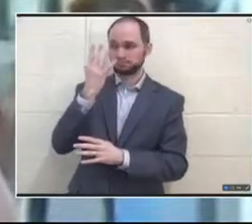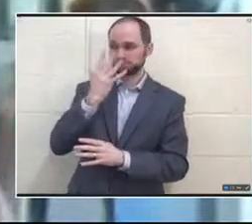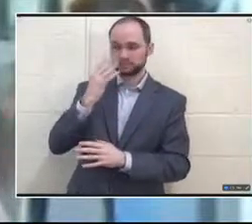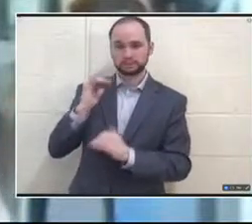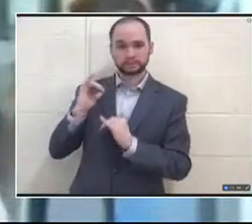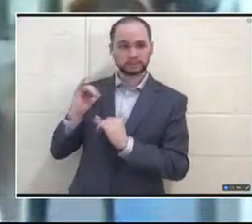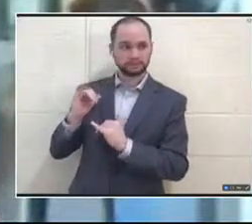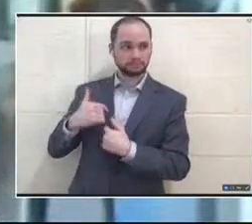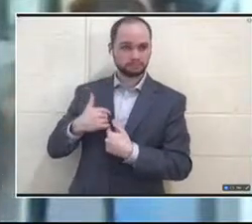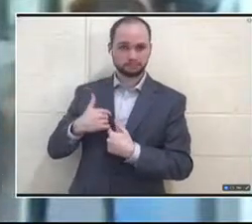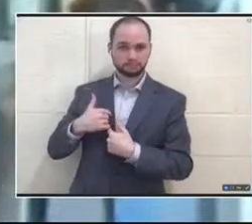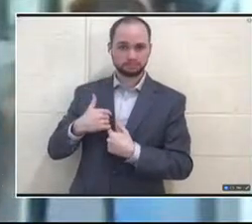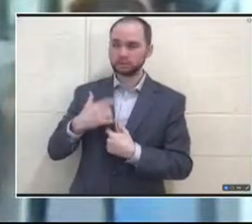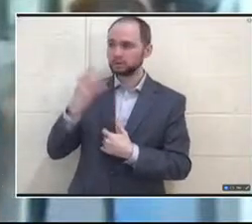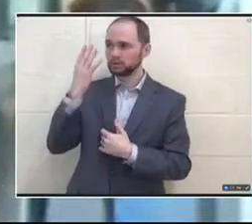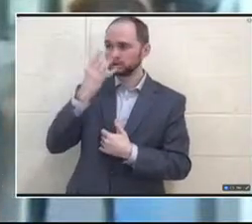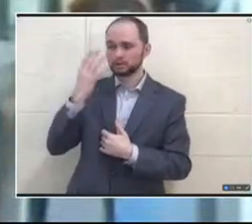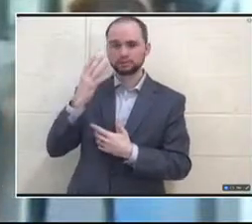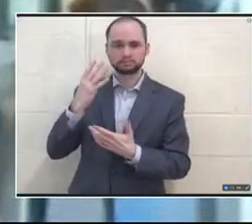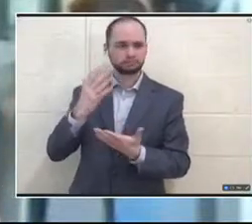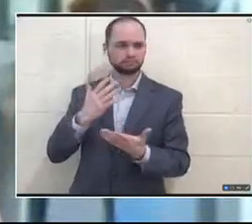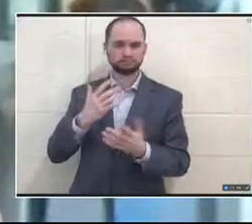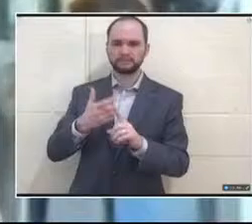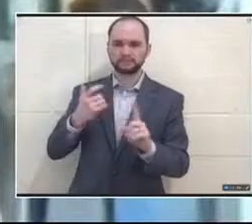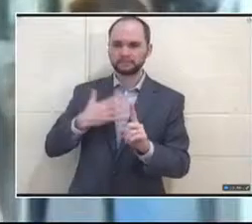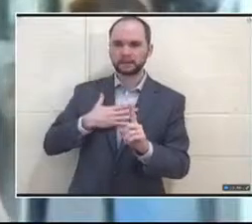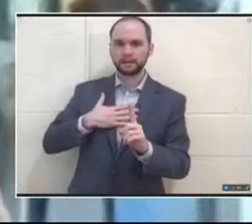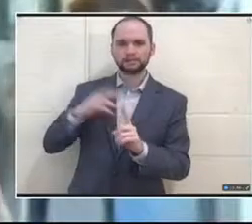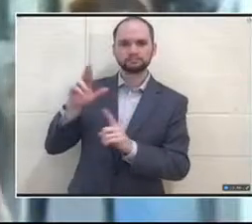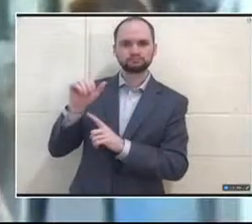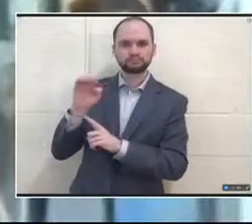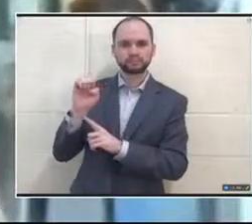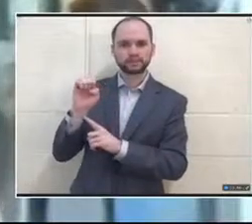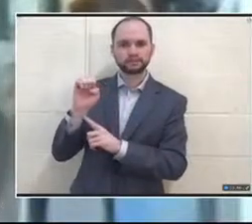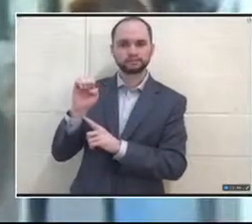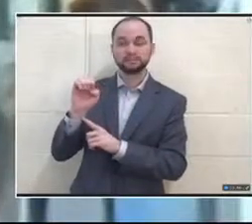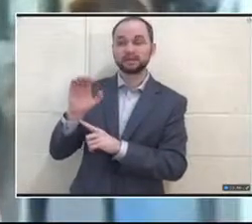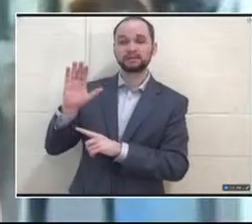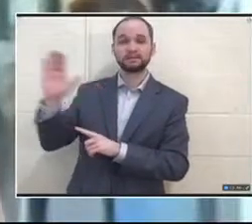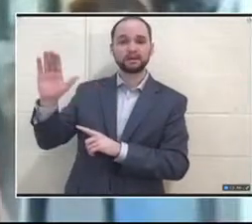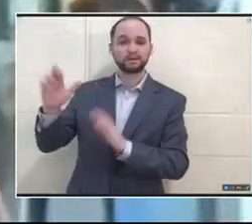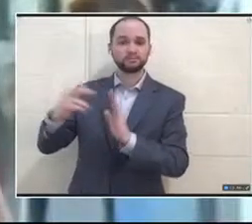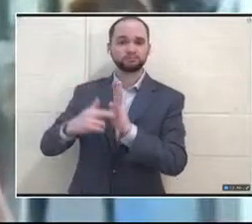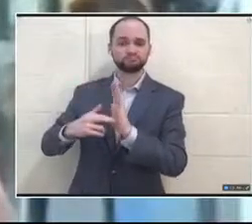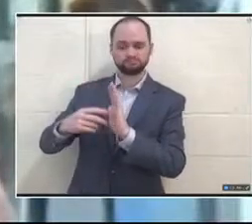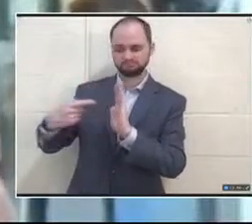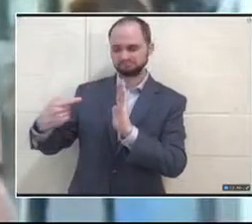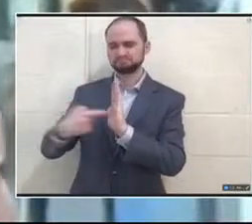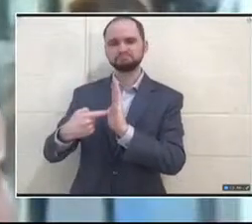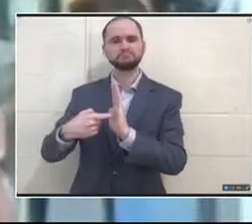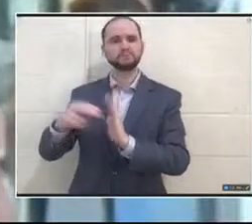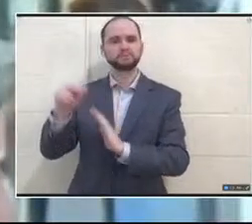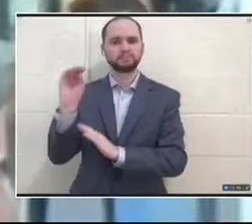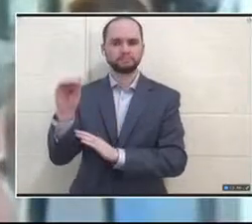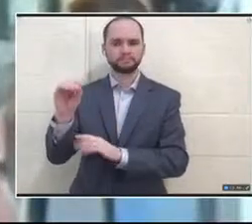I wasn't made aware of this until a reporter came up to me in California and asked me for